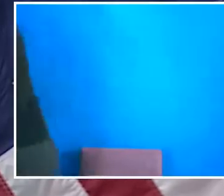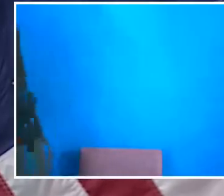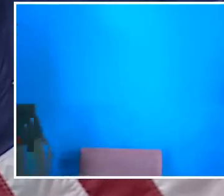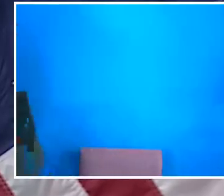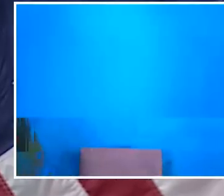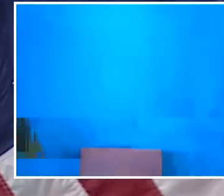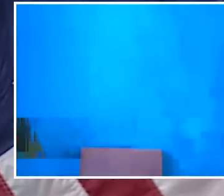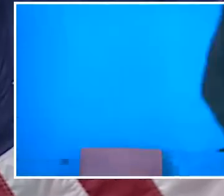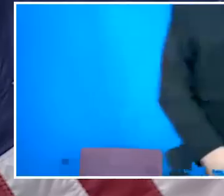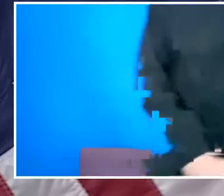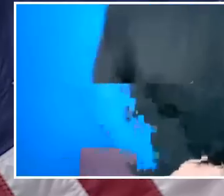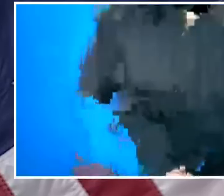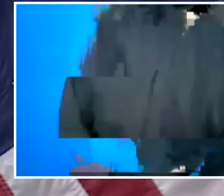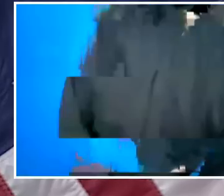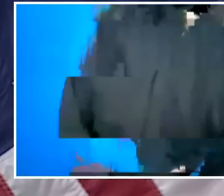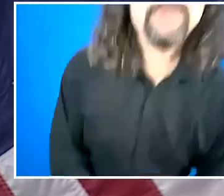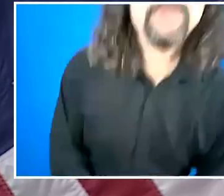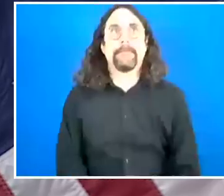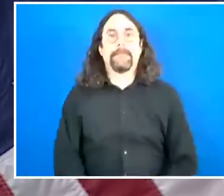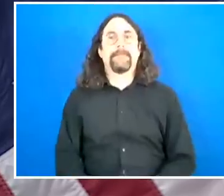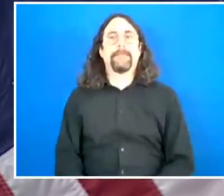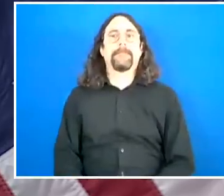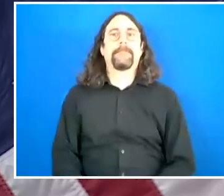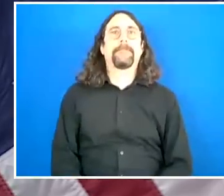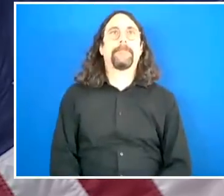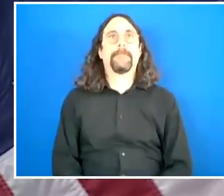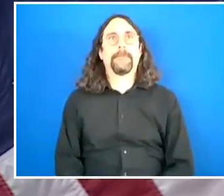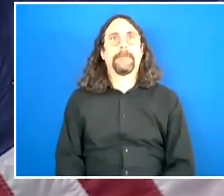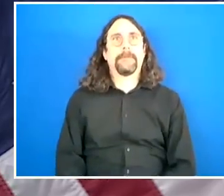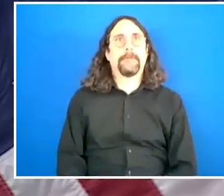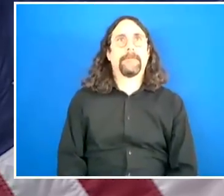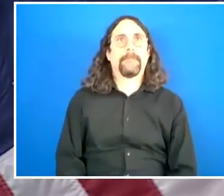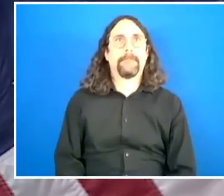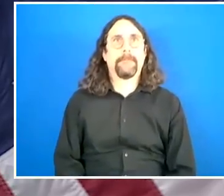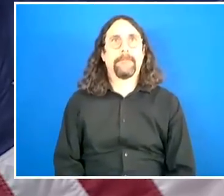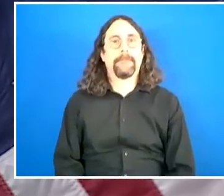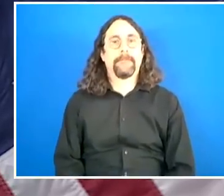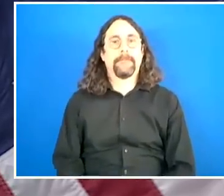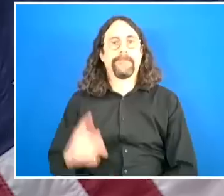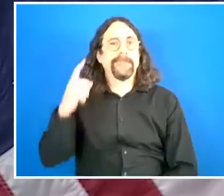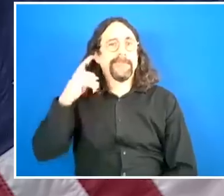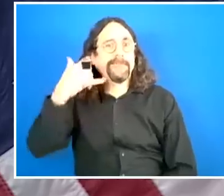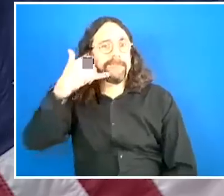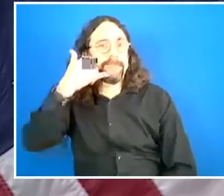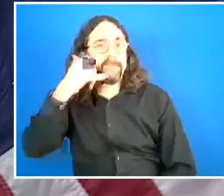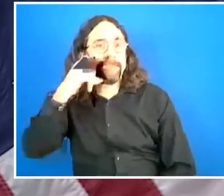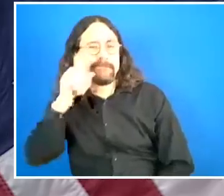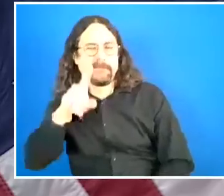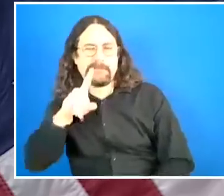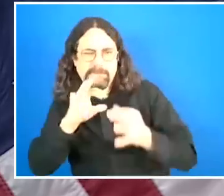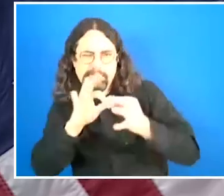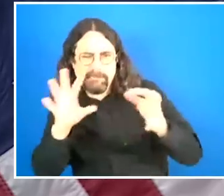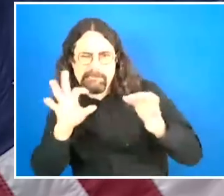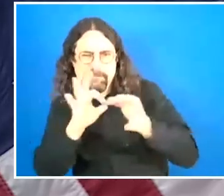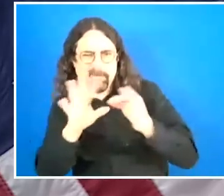SO -- YOU'RE REALLY QUIET. SORRY ABOUT THAT .